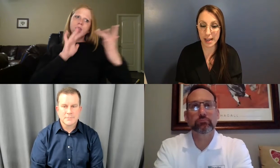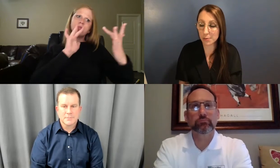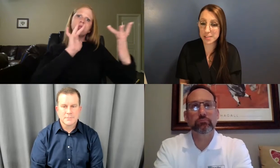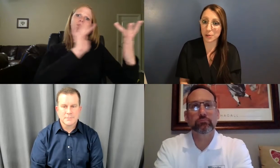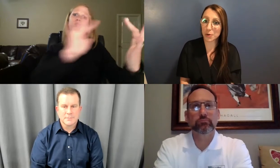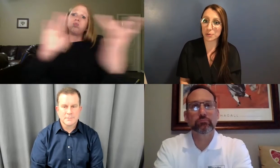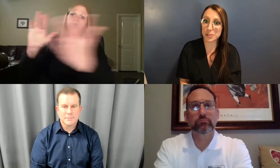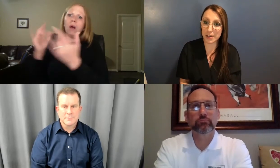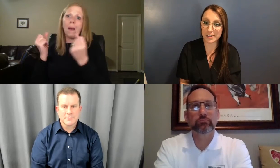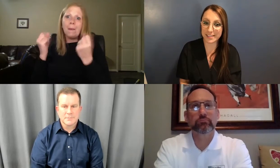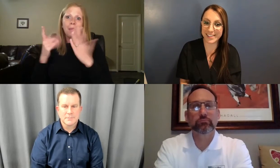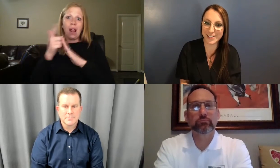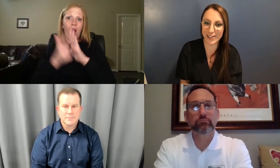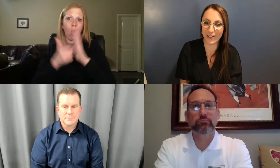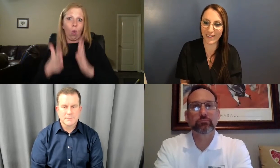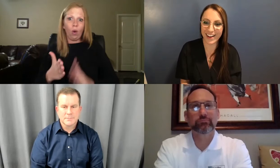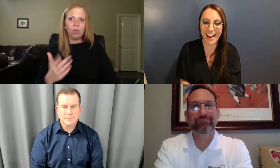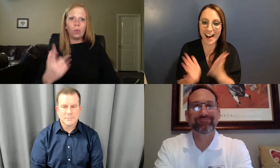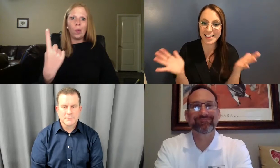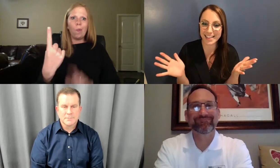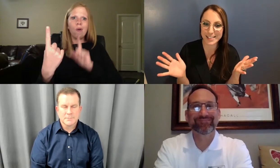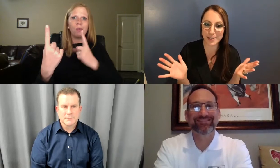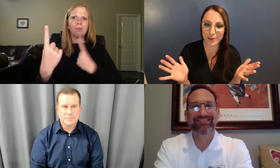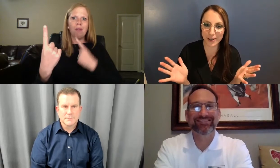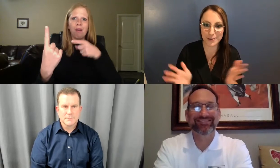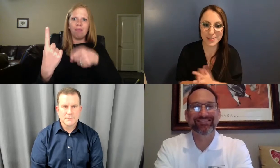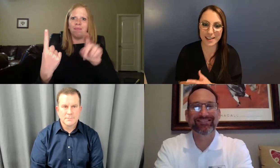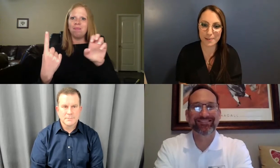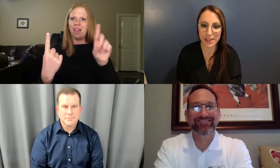and Ed was the only one who responded. So I think that speaks volumes,